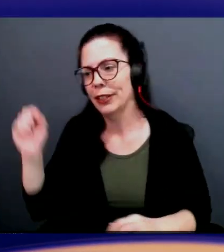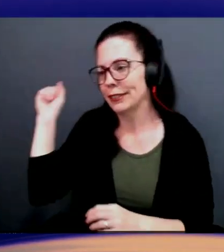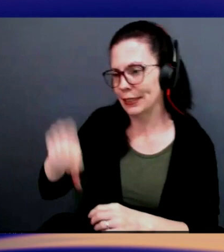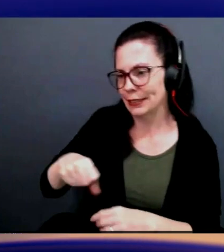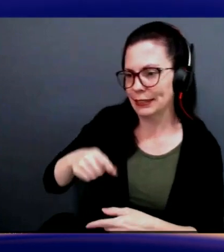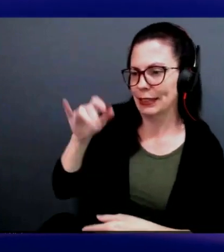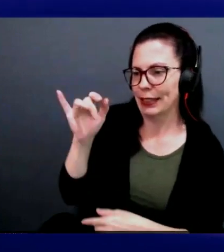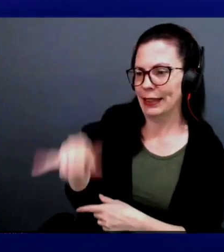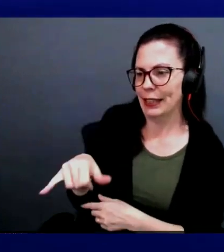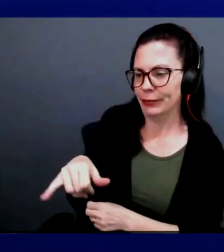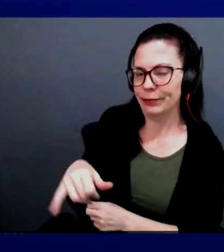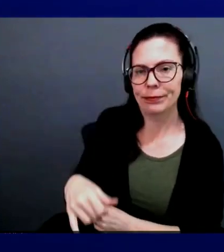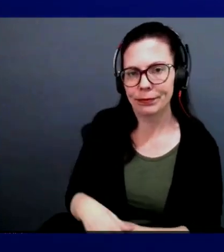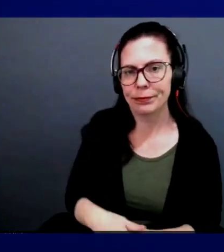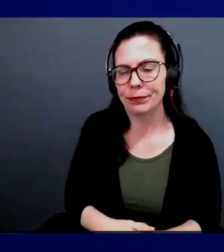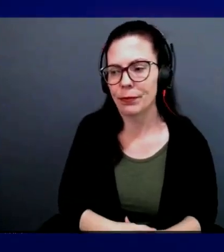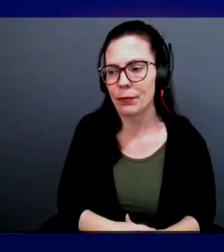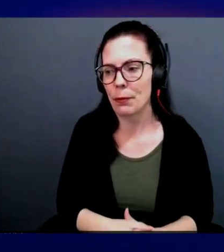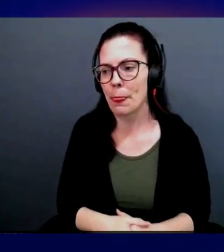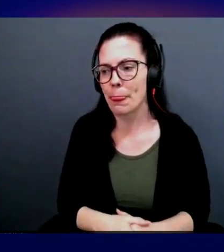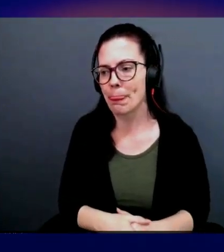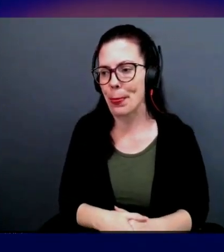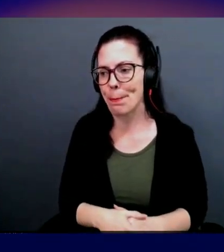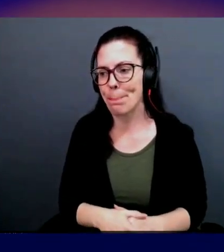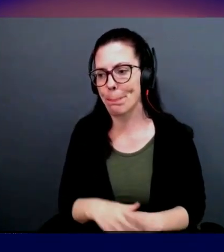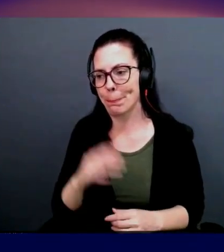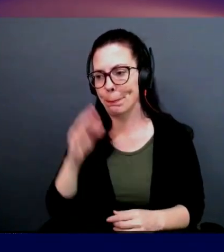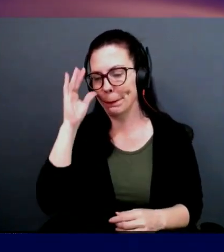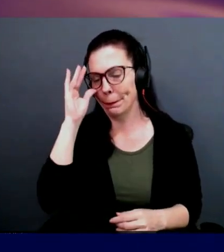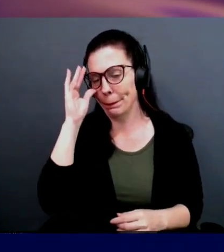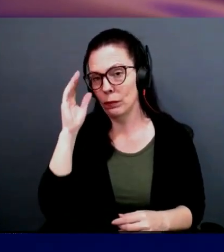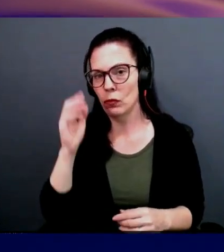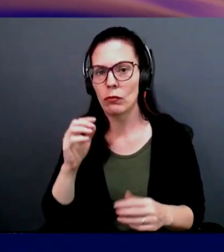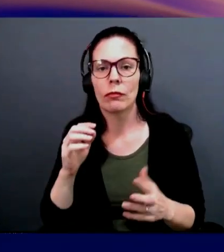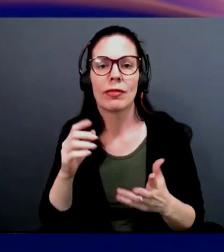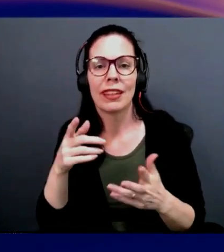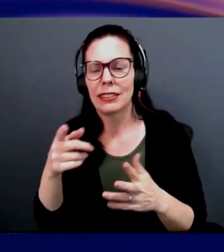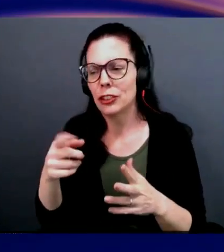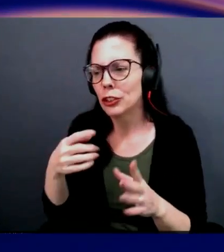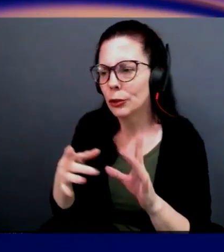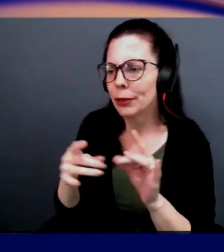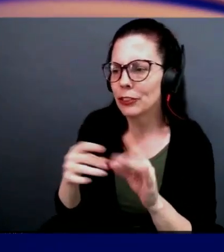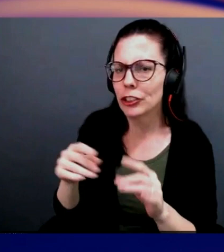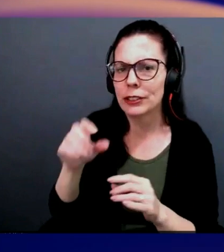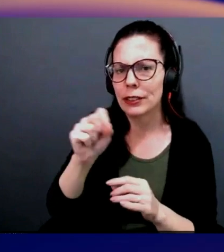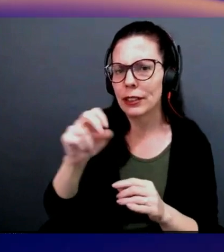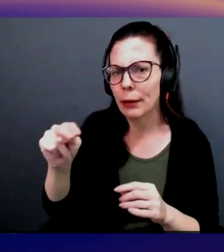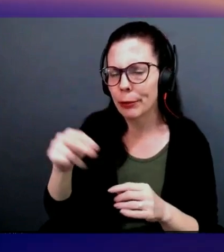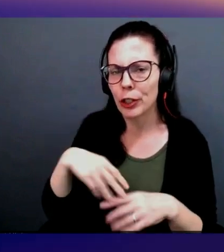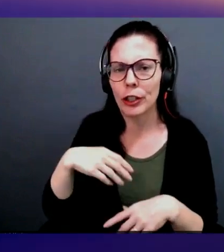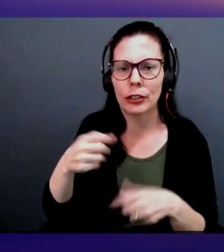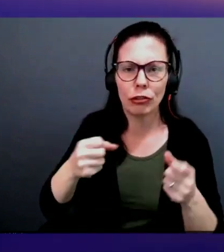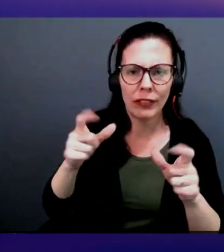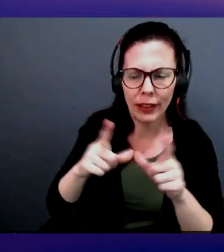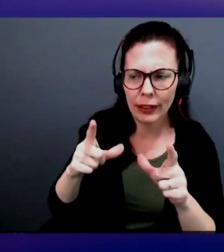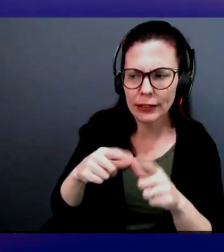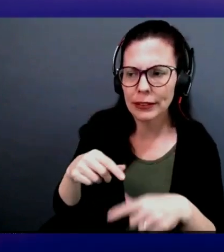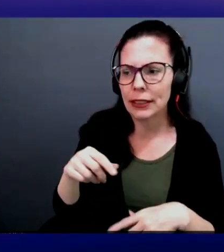Yeah. All right. Now, you mentioned social security numbers and driver licenses. Is there a fixed set of those